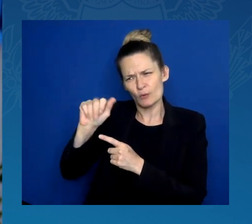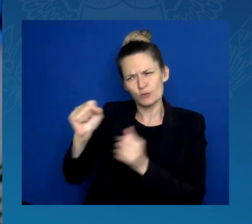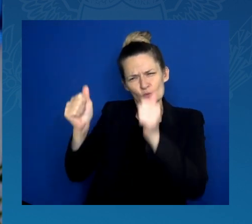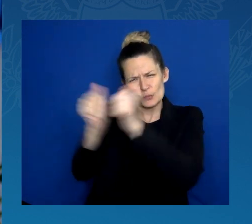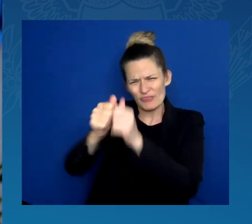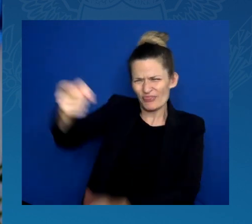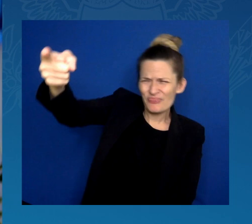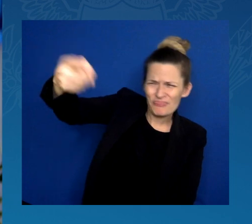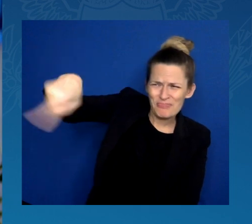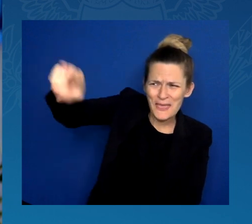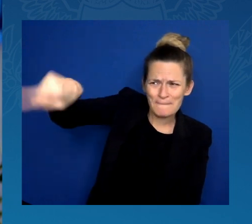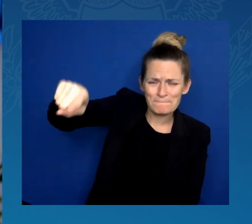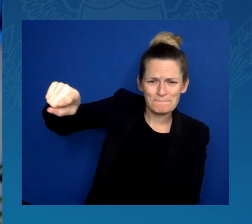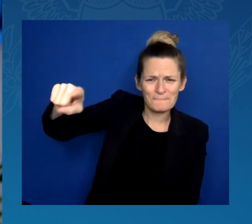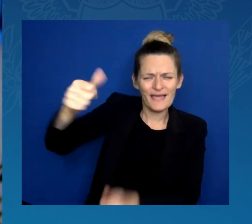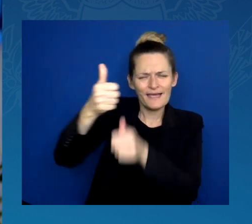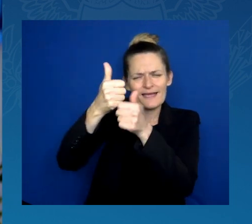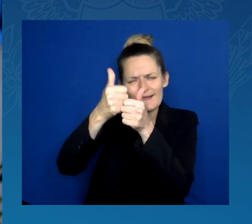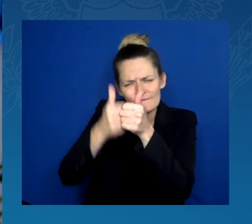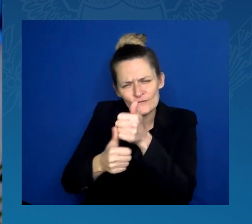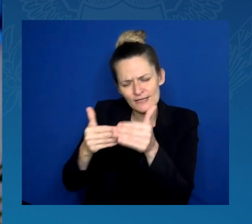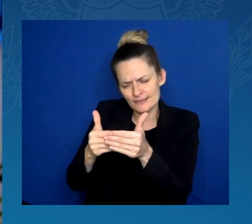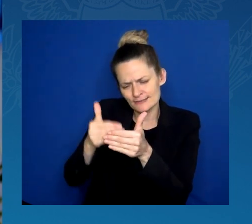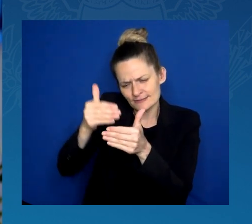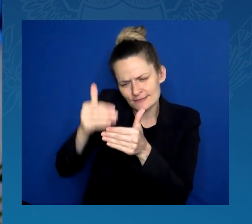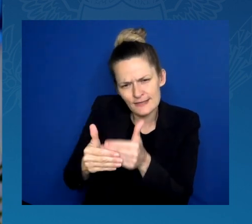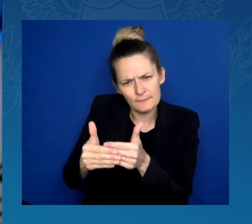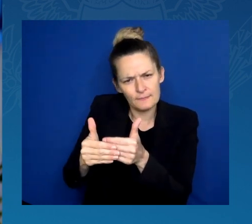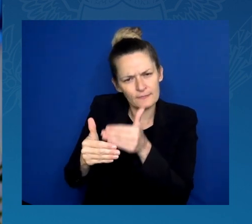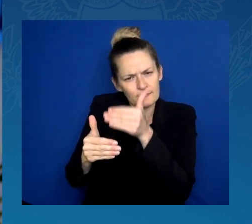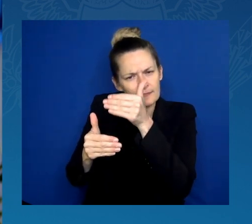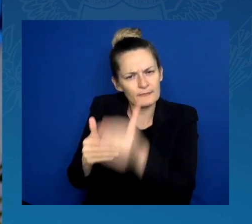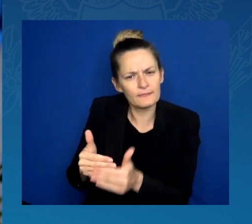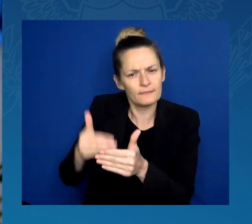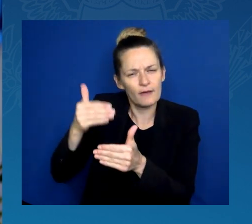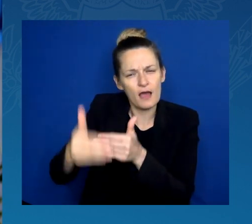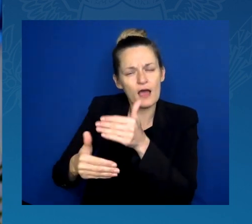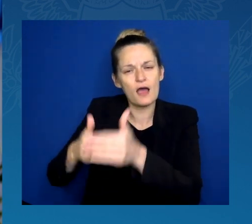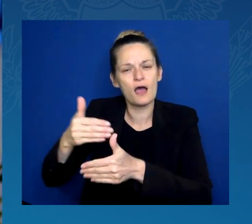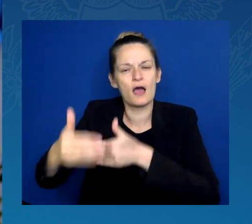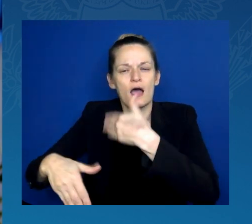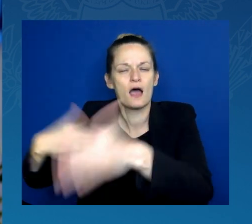which is why -- -- one month after that meeting, those workers signed their contract with Google --